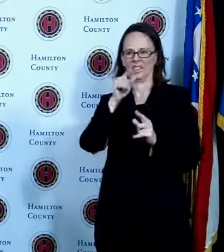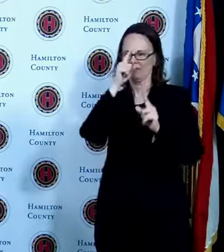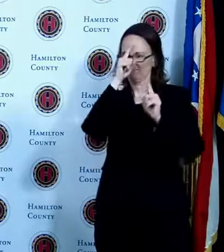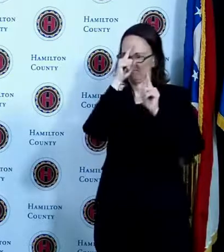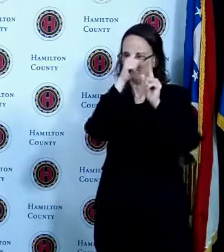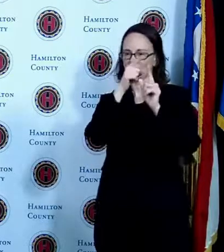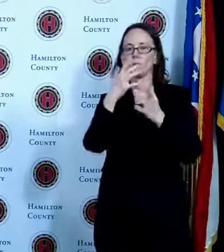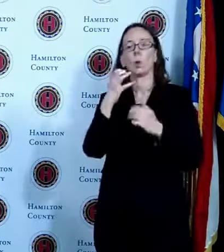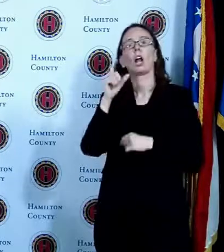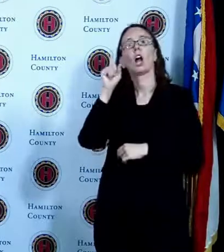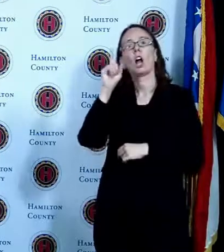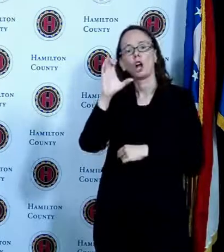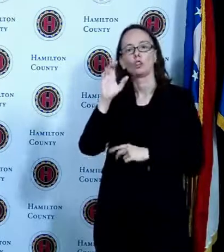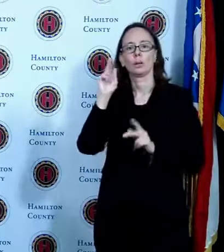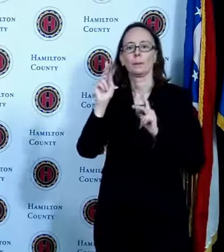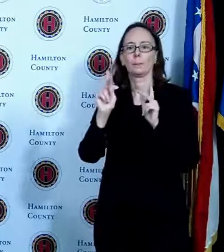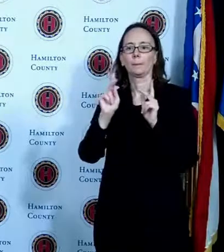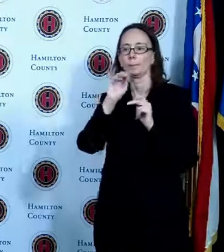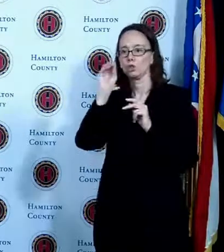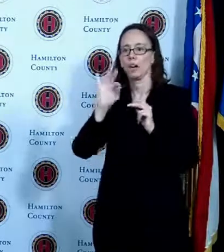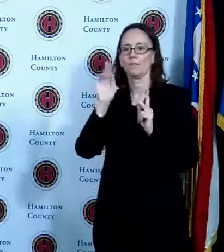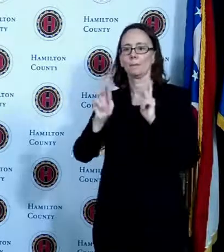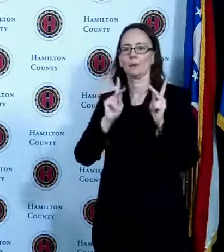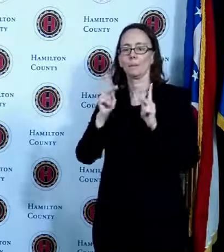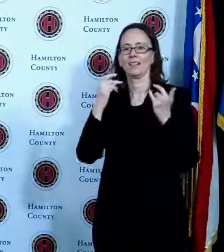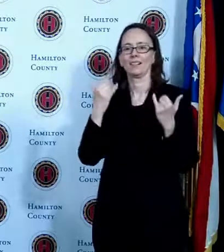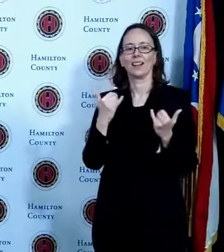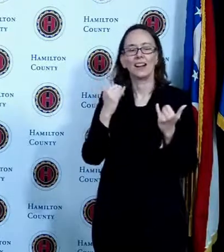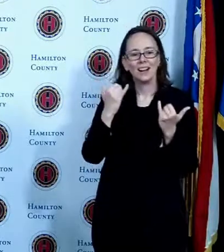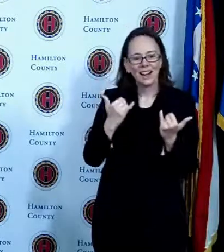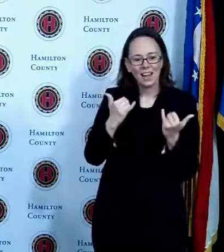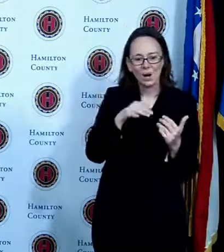unfortunately another way this comes down is if those strong chronic opiate